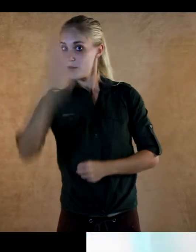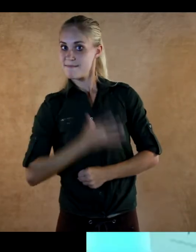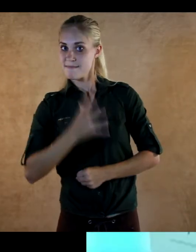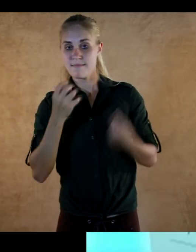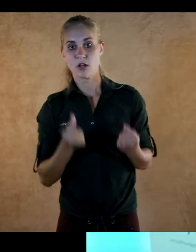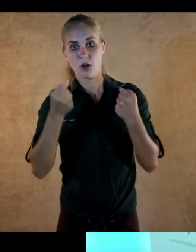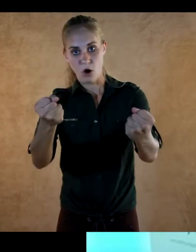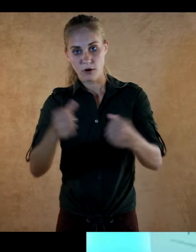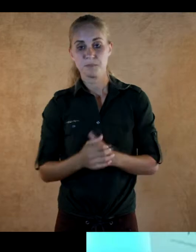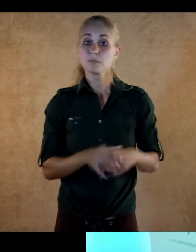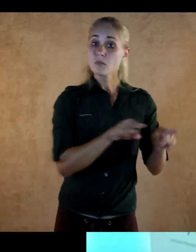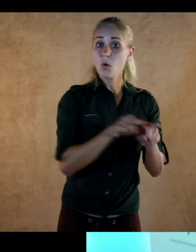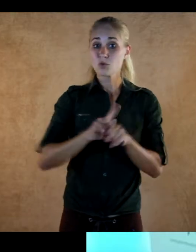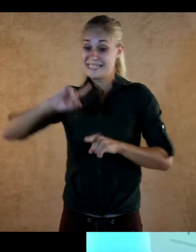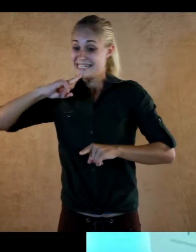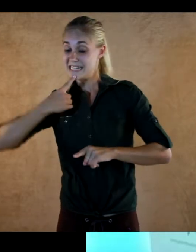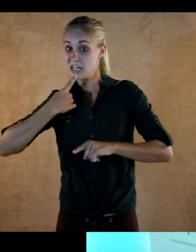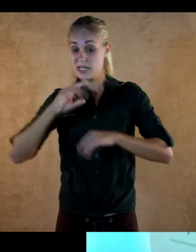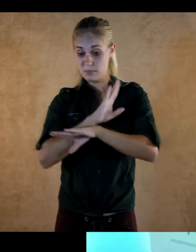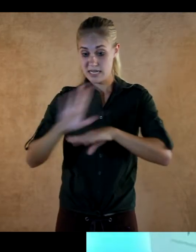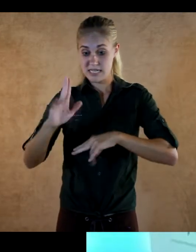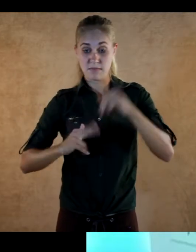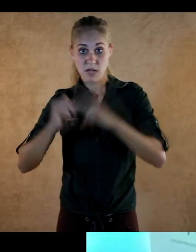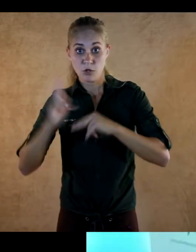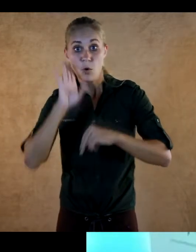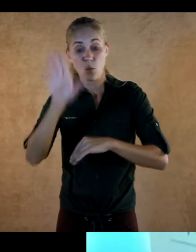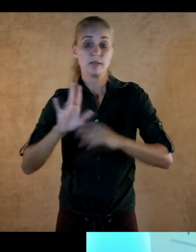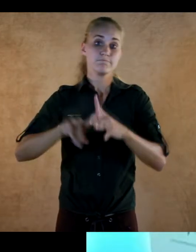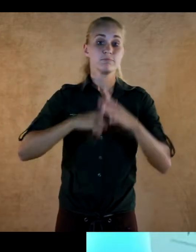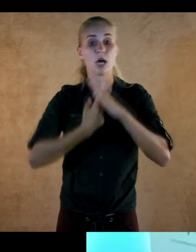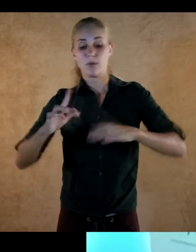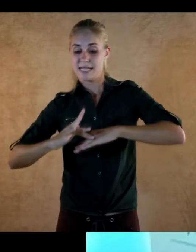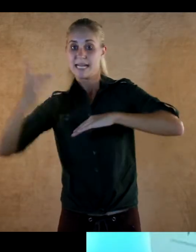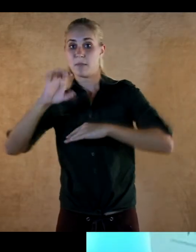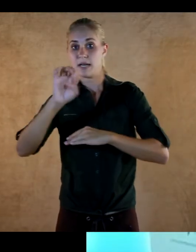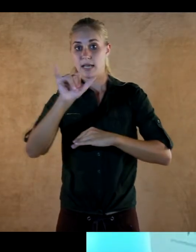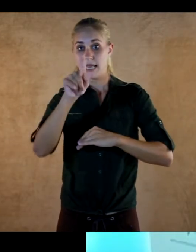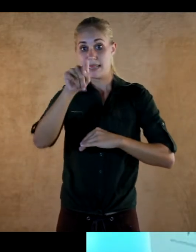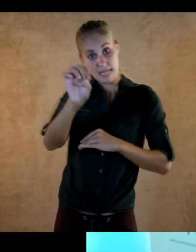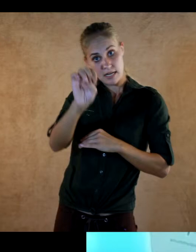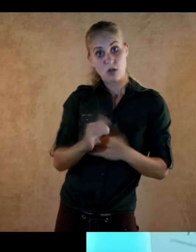Remember, the serious business builder will start with a Diamond Elite Pack. So let's repeat the Yoli Power of 2 System